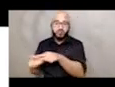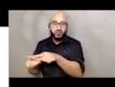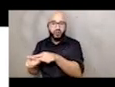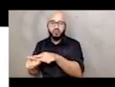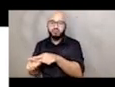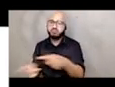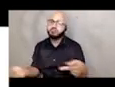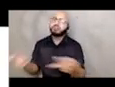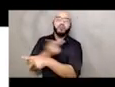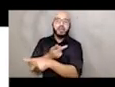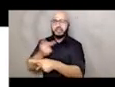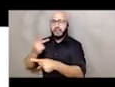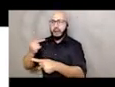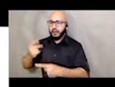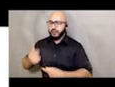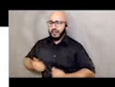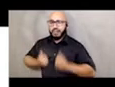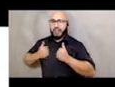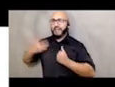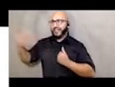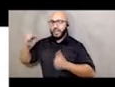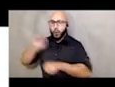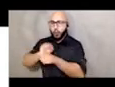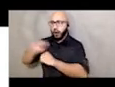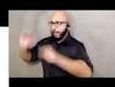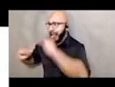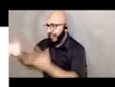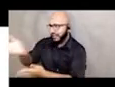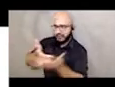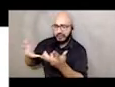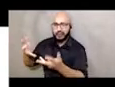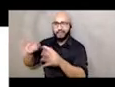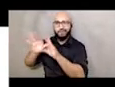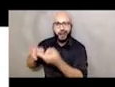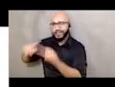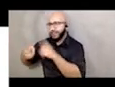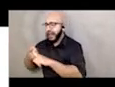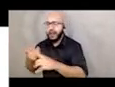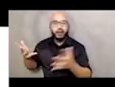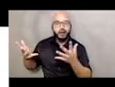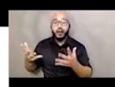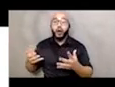your life outside of work with your family and your friends. You may feel that your boundaries are being pushed like never before,